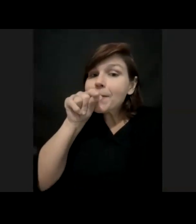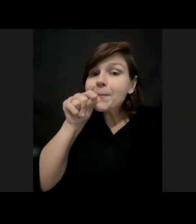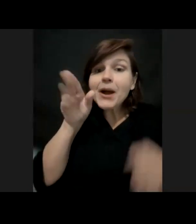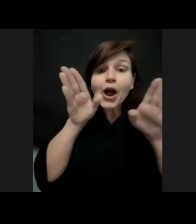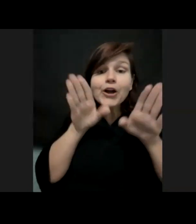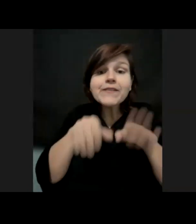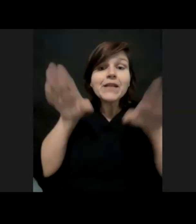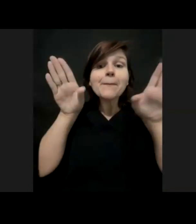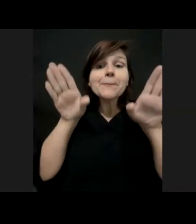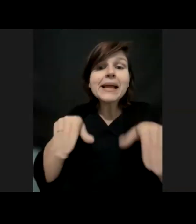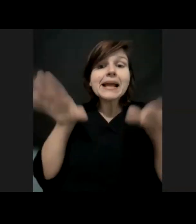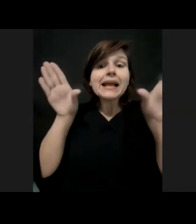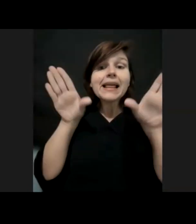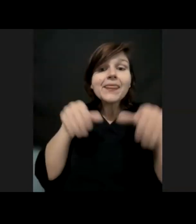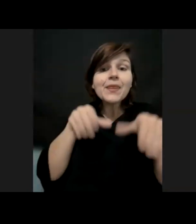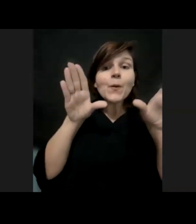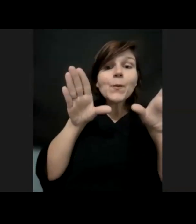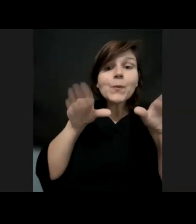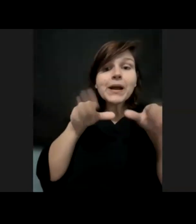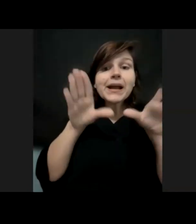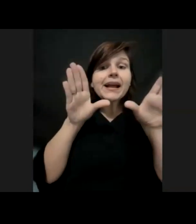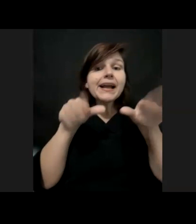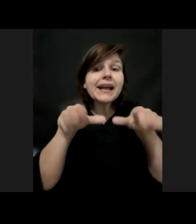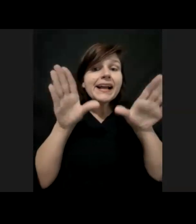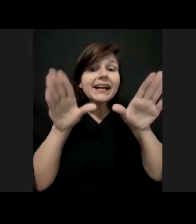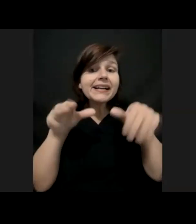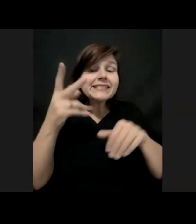Let's go and see if it needs help,” said Fabby.